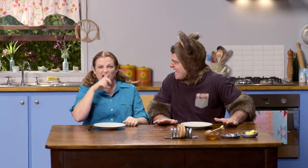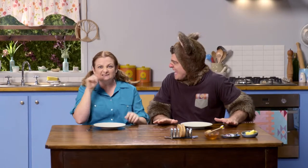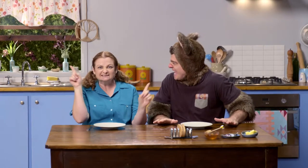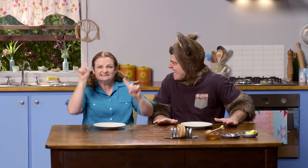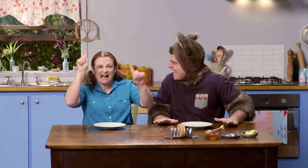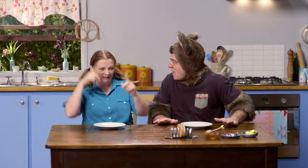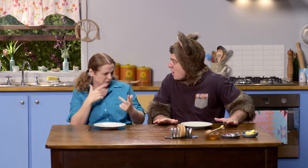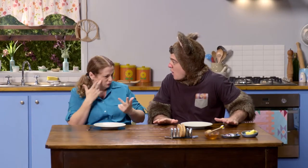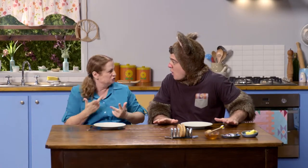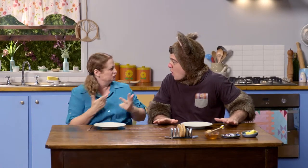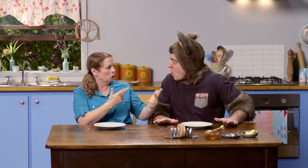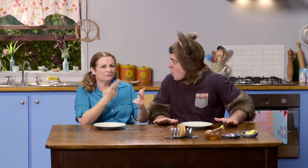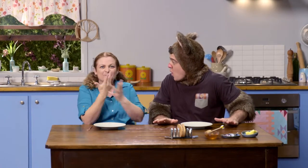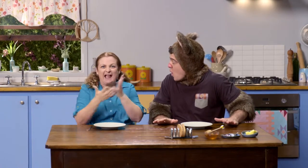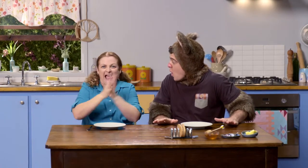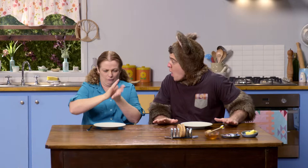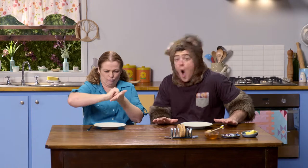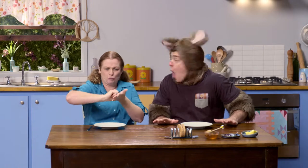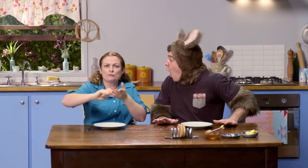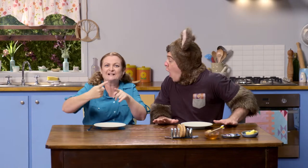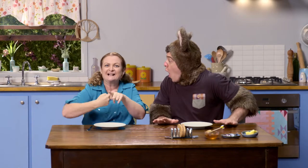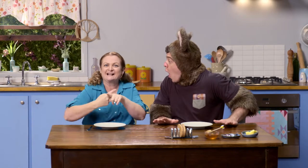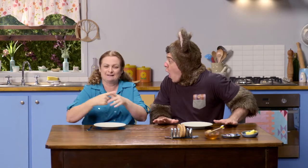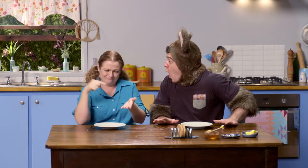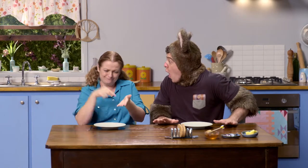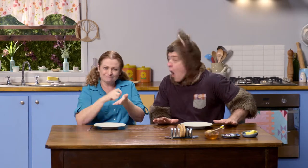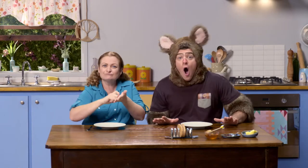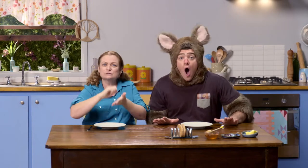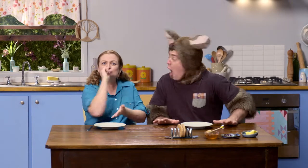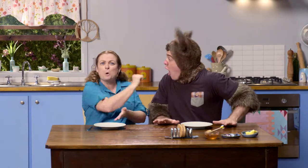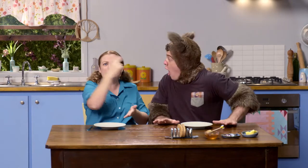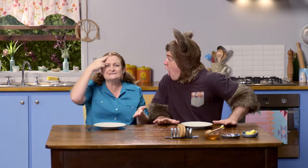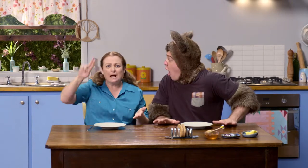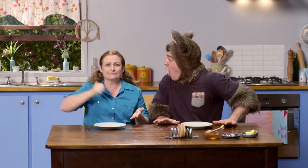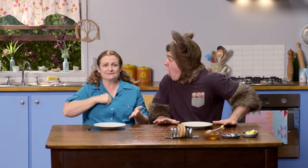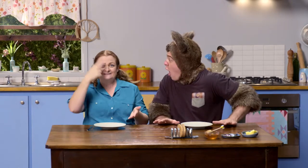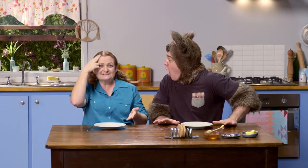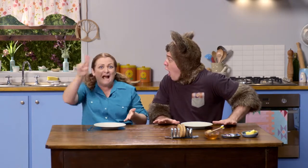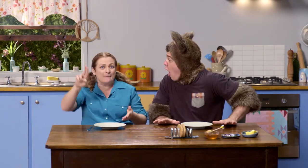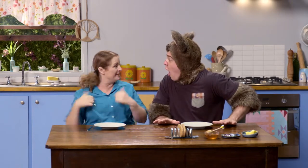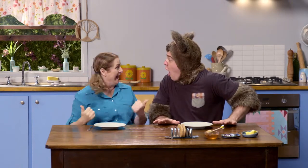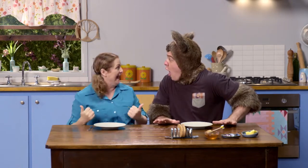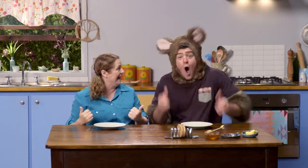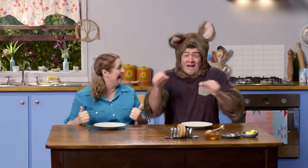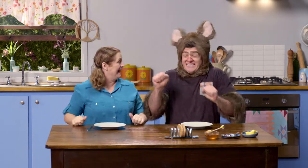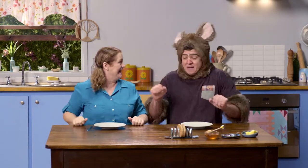I think I could now show you how to write it in English. Oh! Well, not only your name, but my name as well.